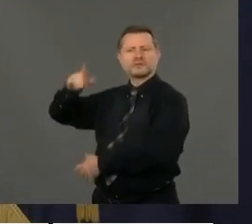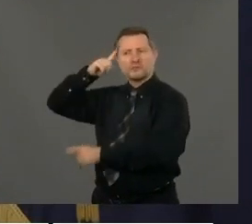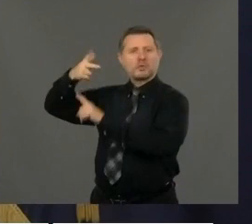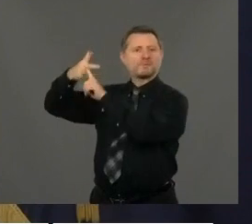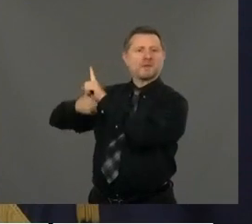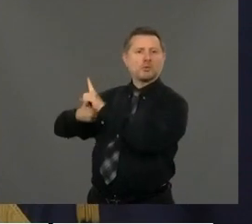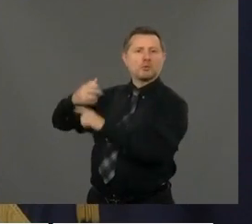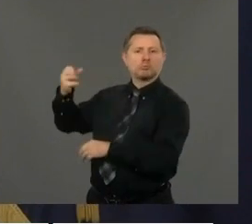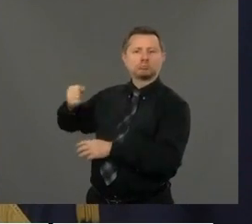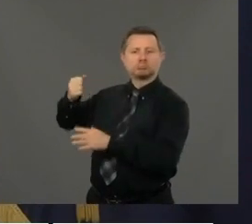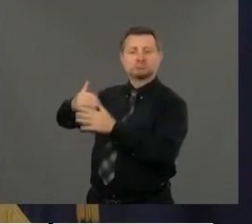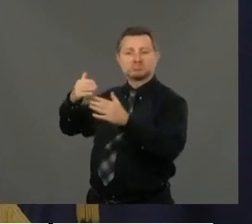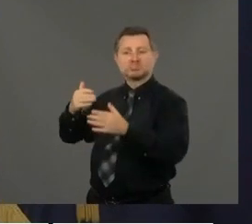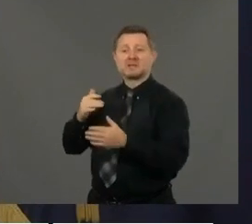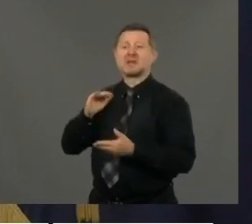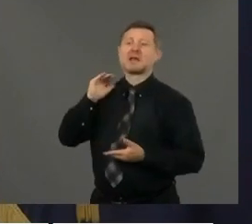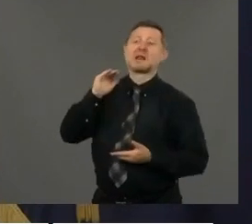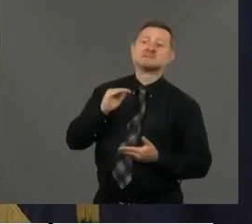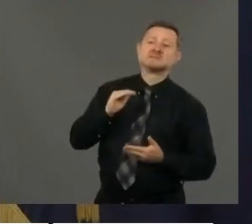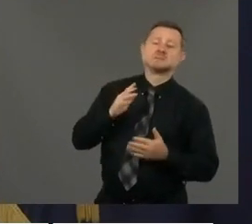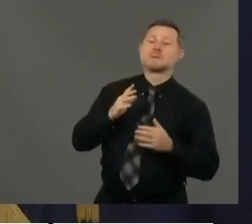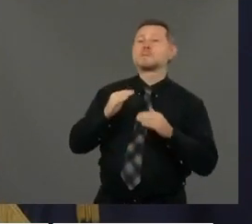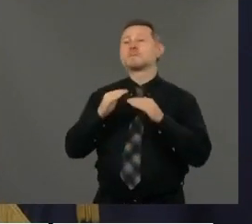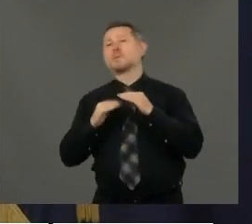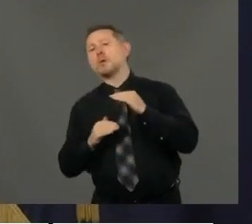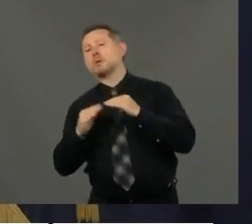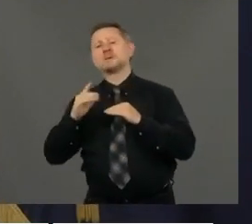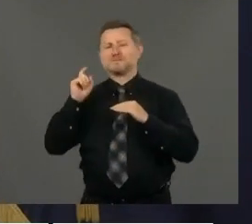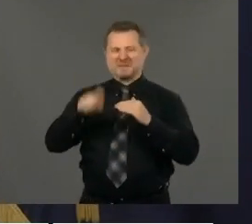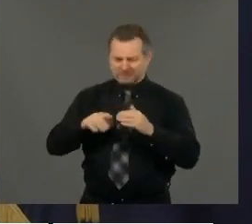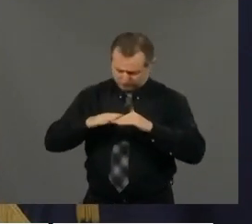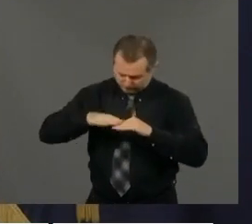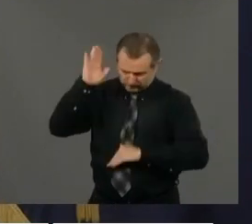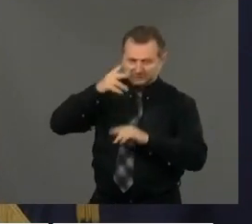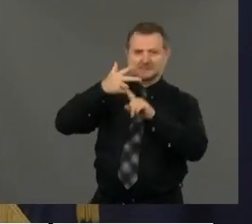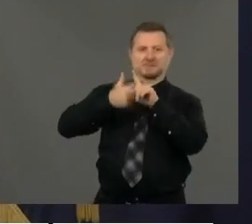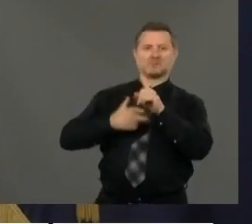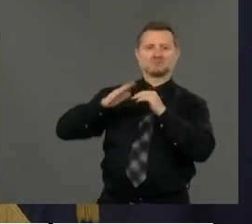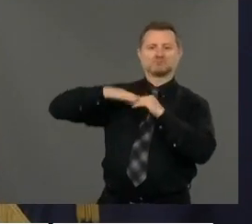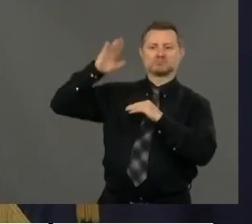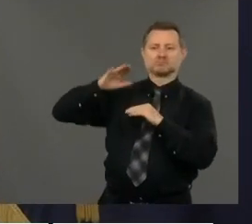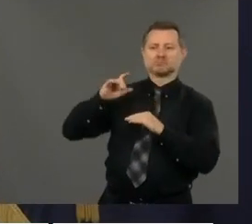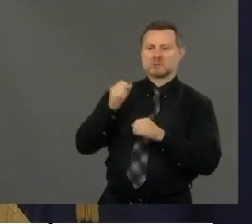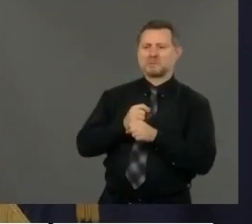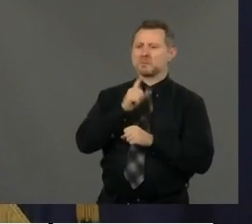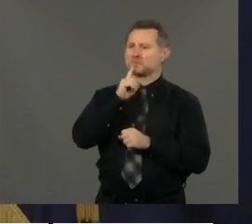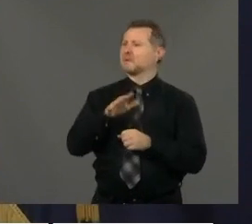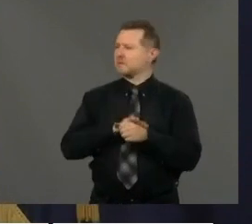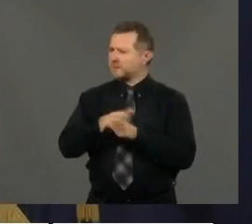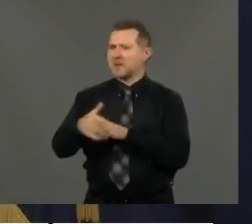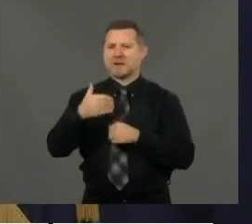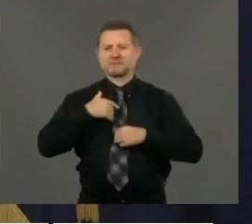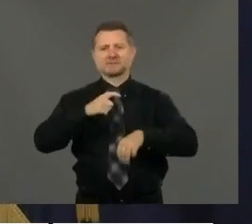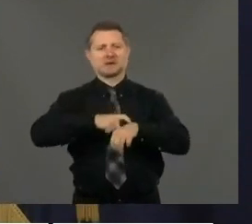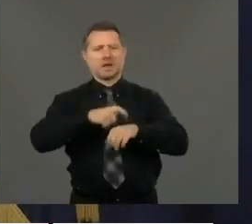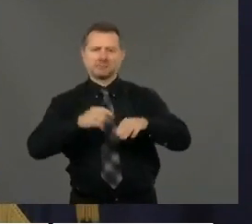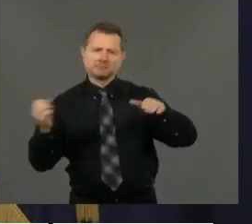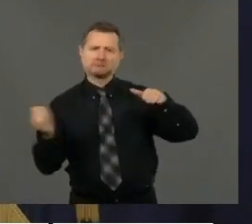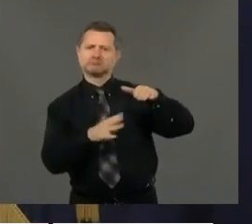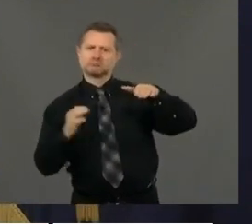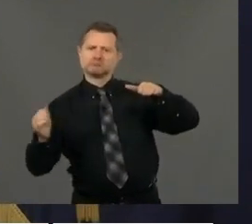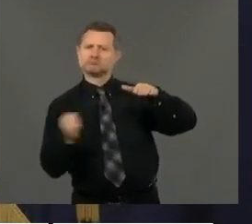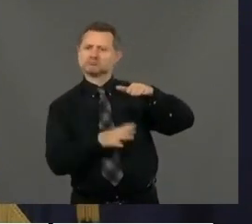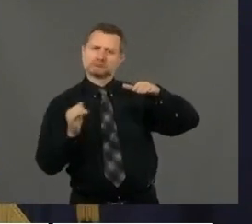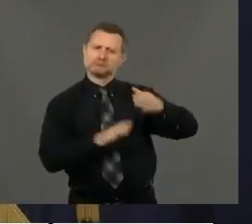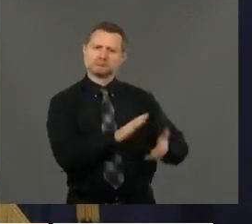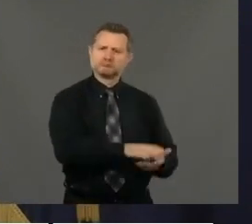THEY MUST HAVE 90 DAYS OF PPE